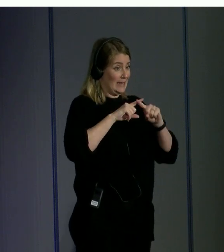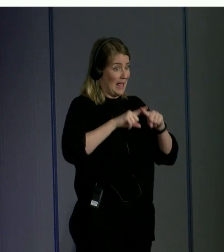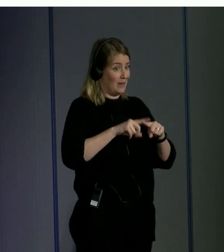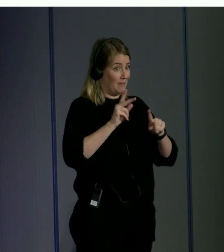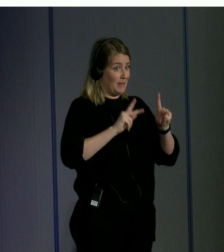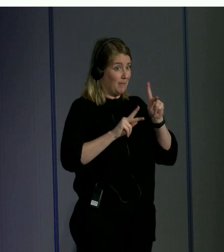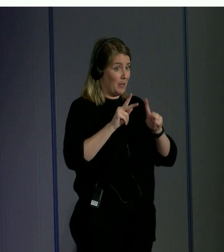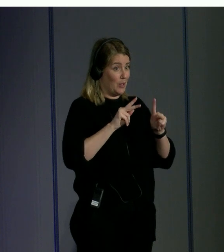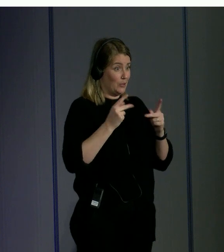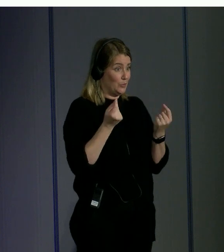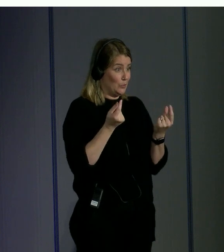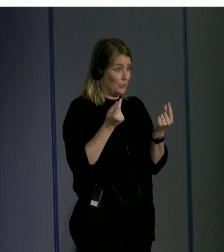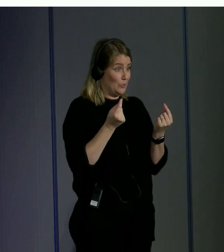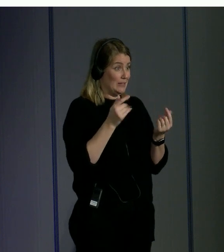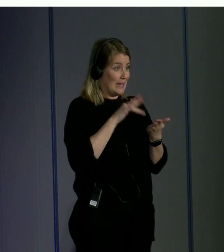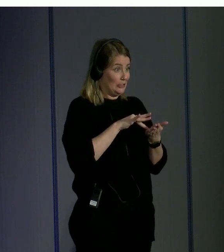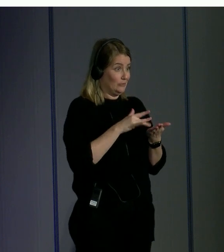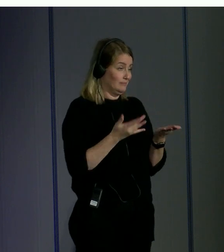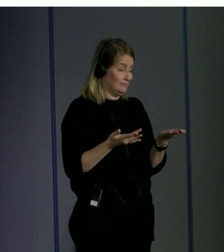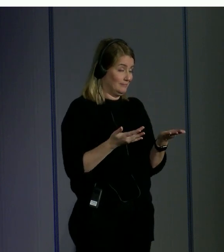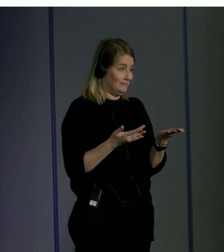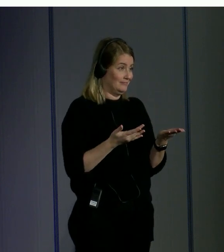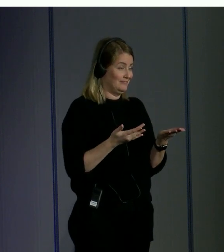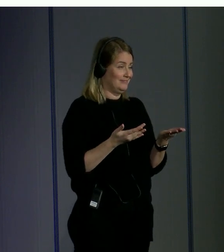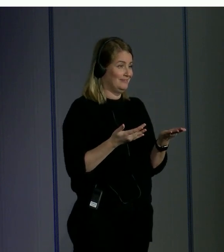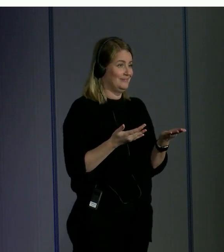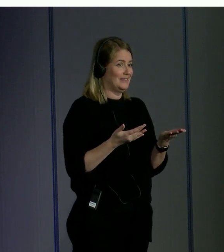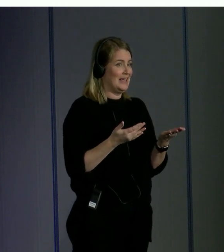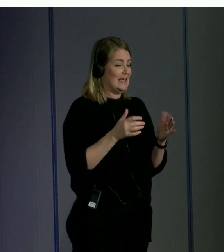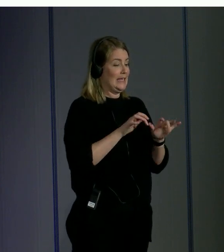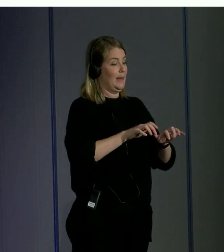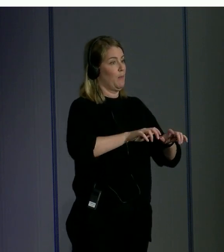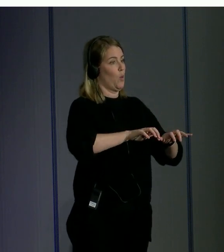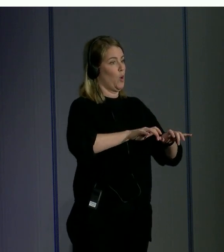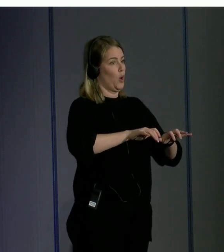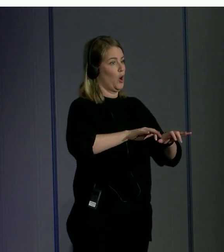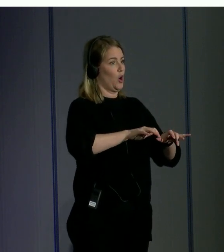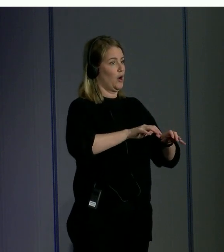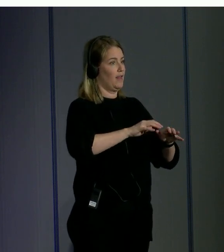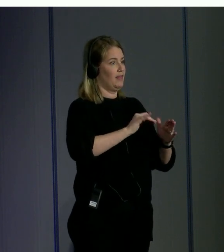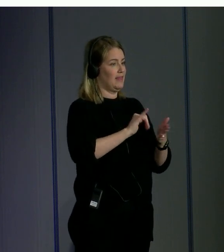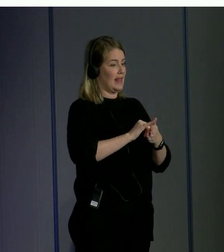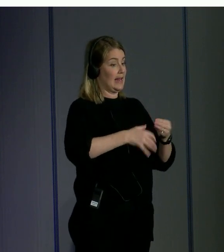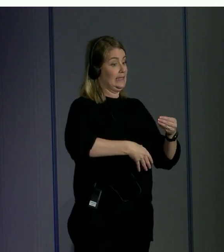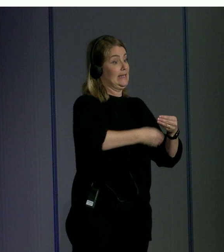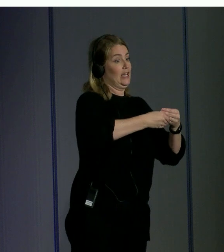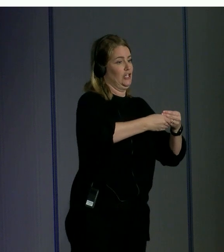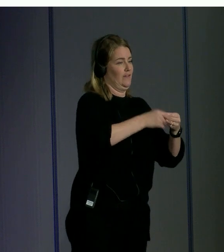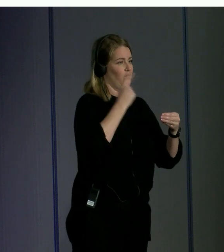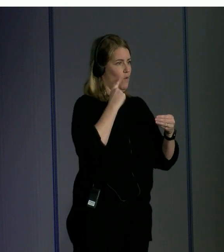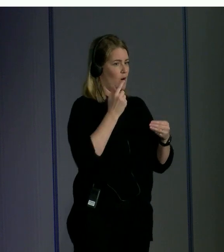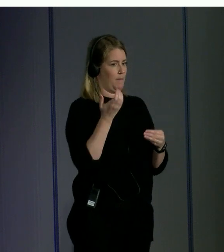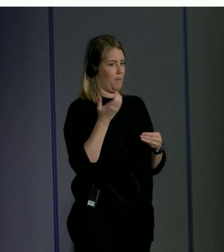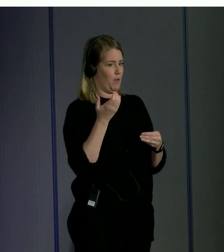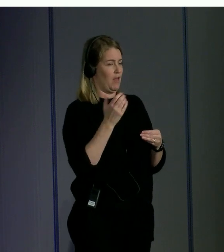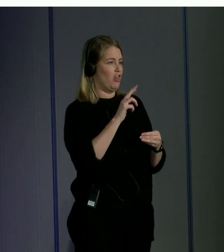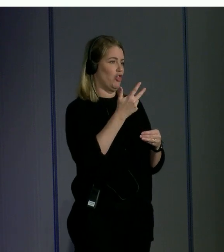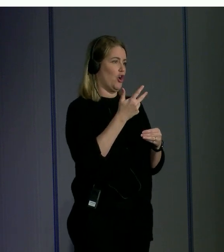doing with this thing is touch it. A keyboard is an extension on a mobile device. It's a third-party input device.